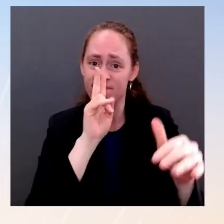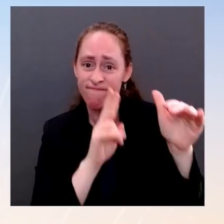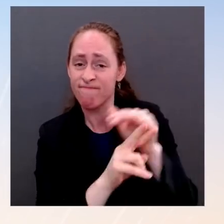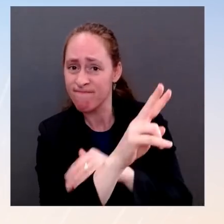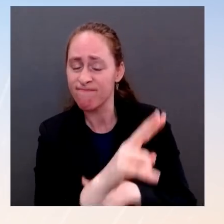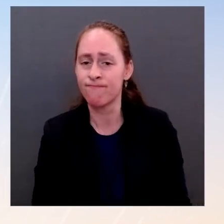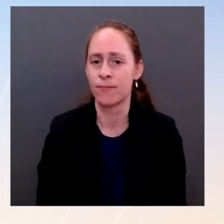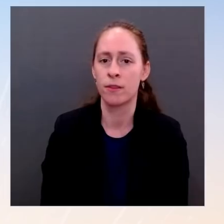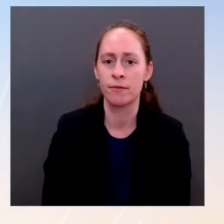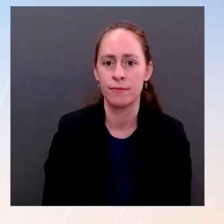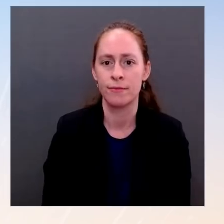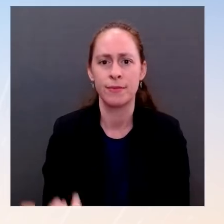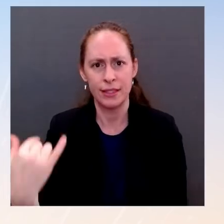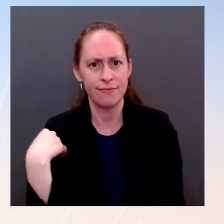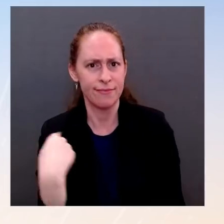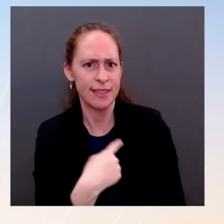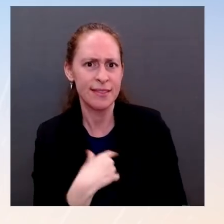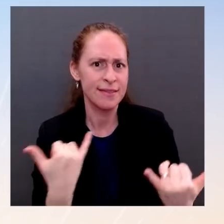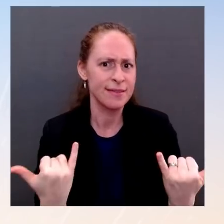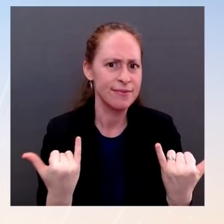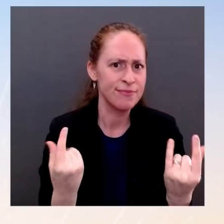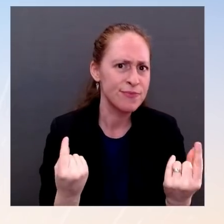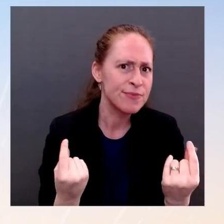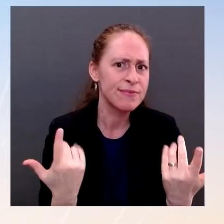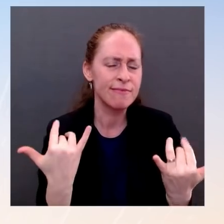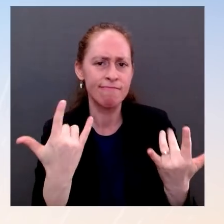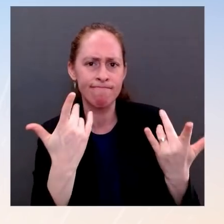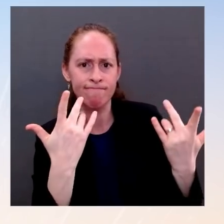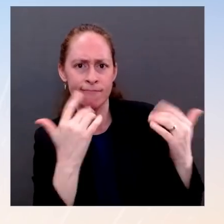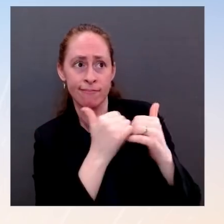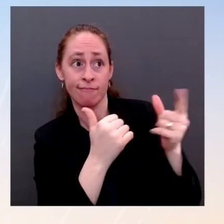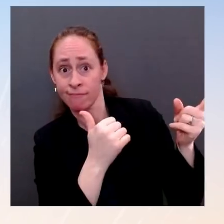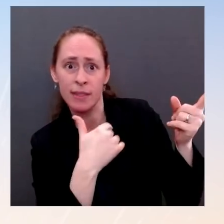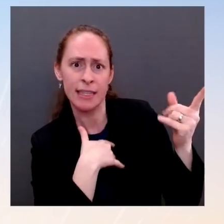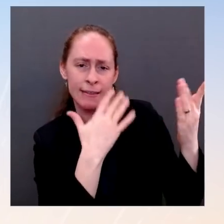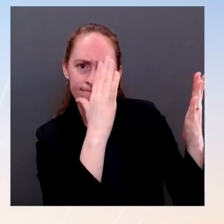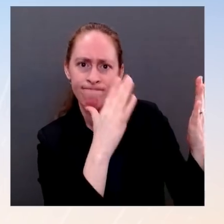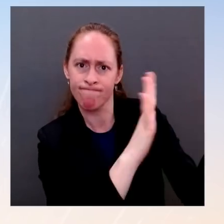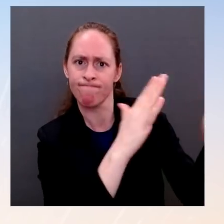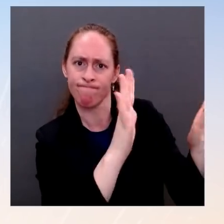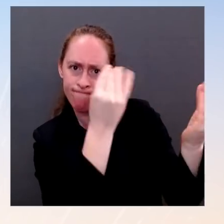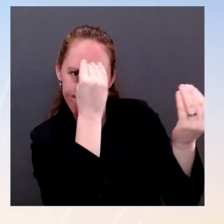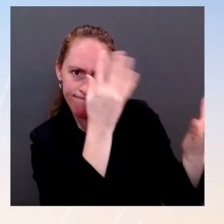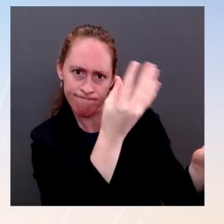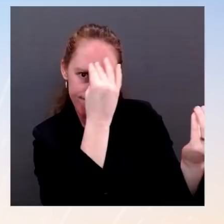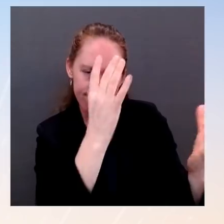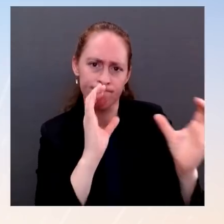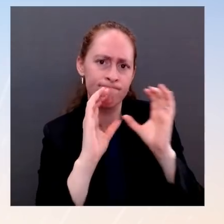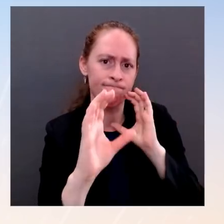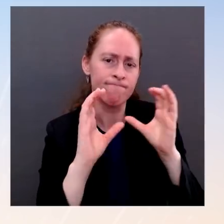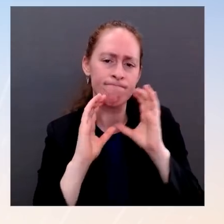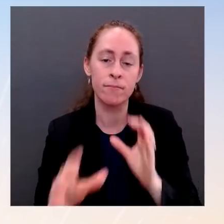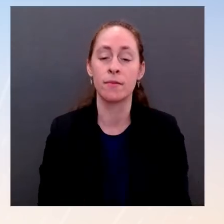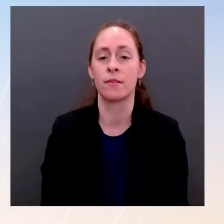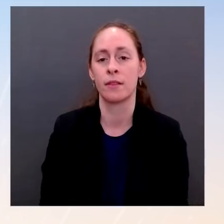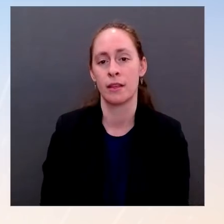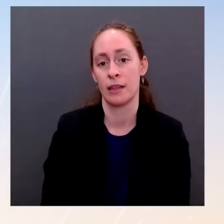for wide-scale cyberattacks on Ukrainian banks this week. We have technical information that links Russian --